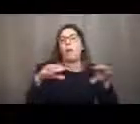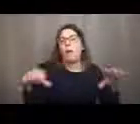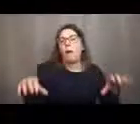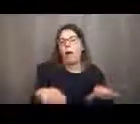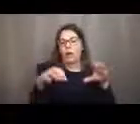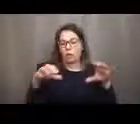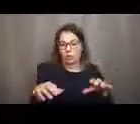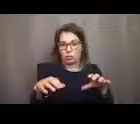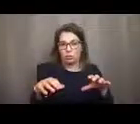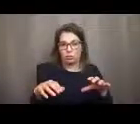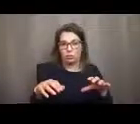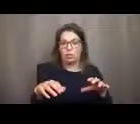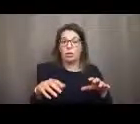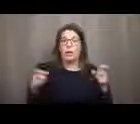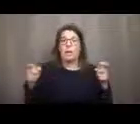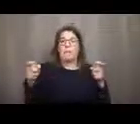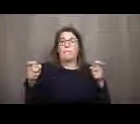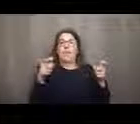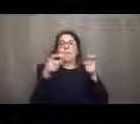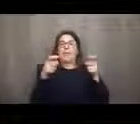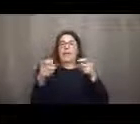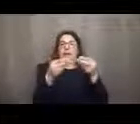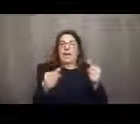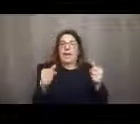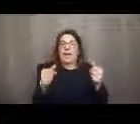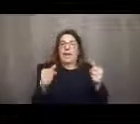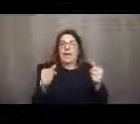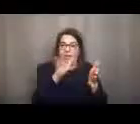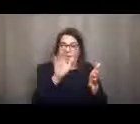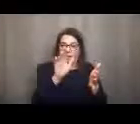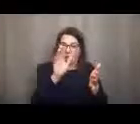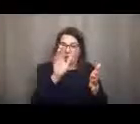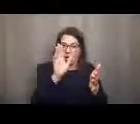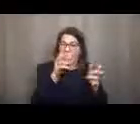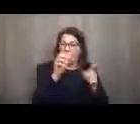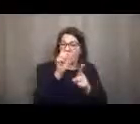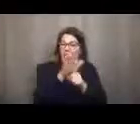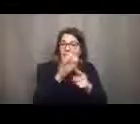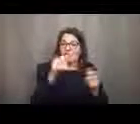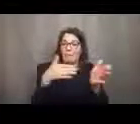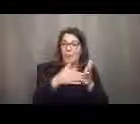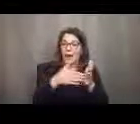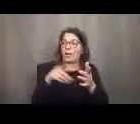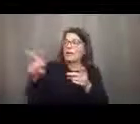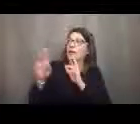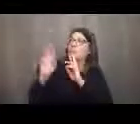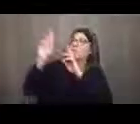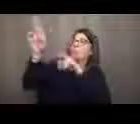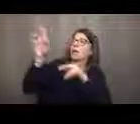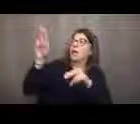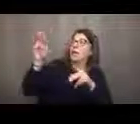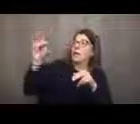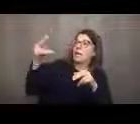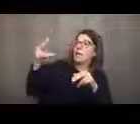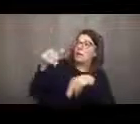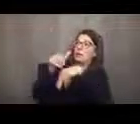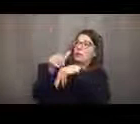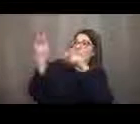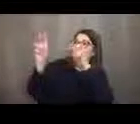They need to mitigate the effects of the bias and they need to promptly notify NIH by submitting what's called a Mitigation Report